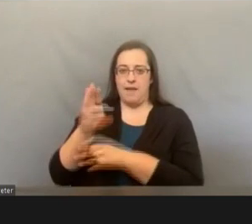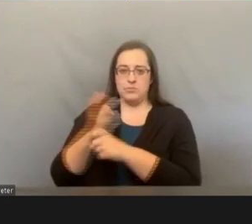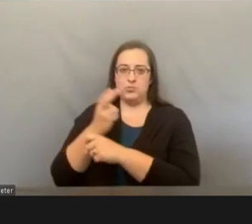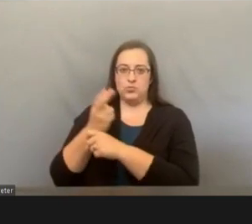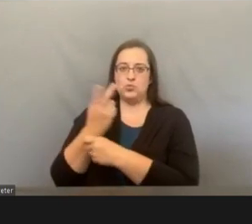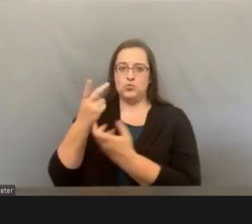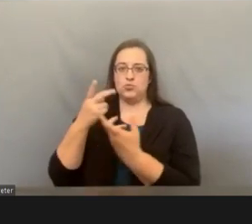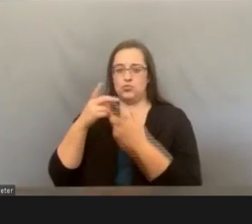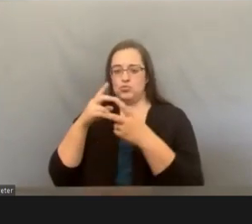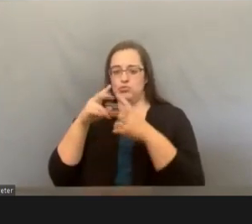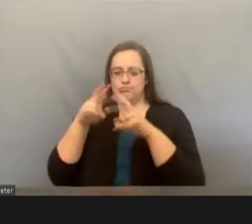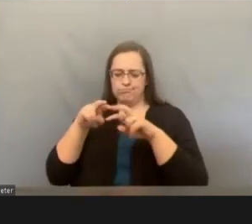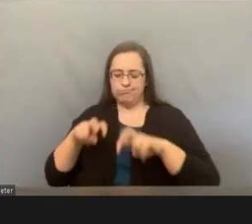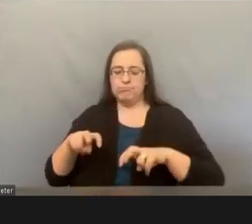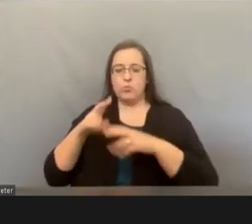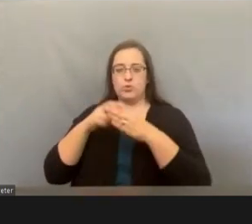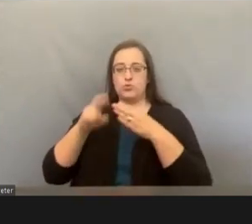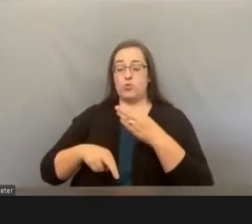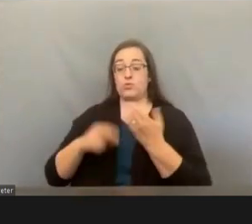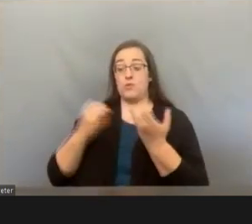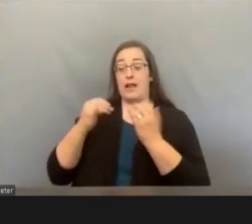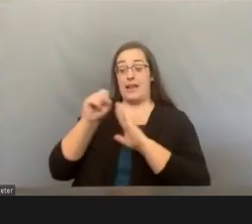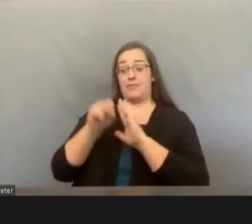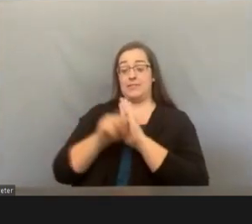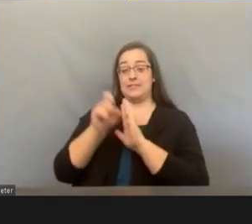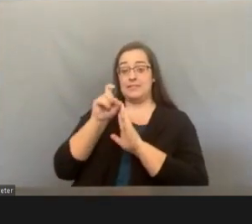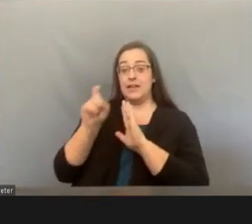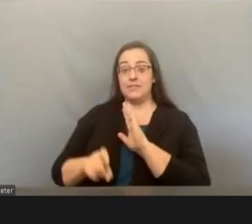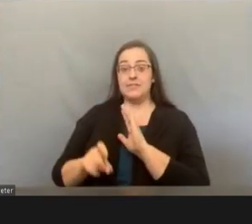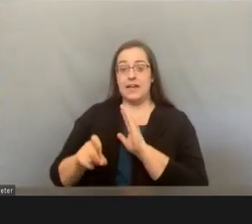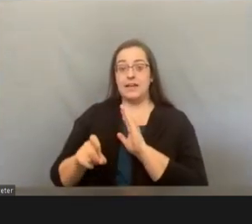WHAT ABOUT SENIOR TESTING AND THE COSTS? GENERALLY THE COST IS 52 TO